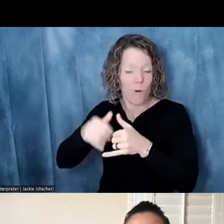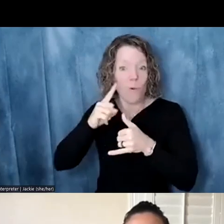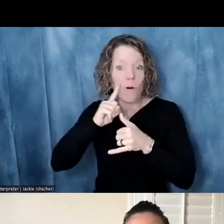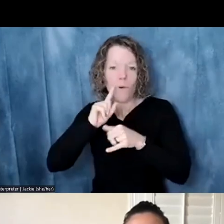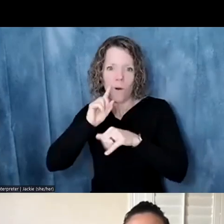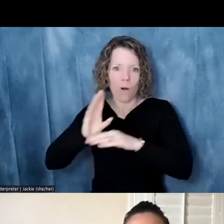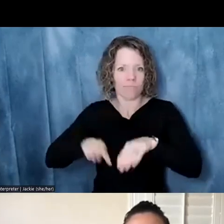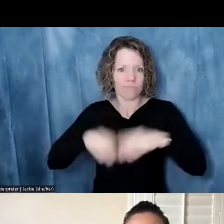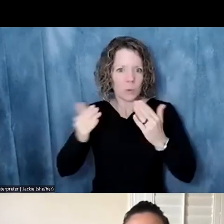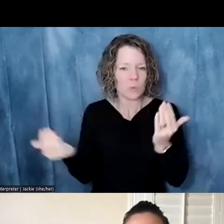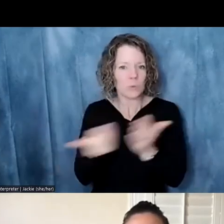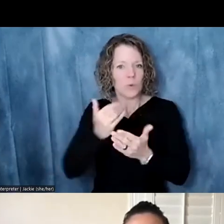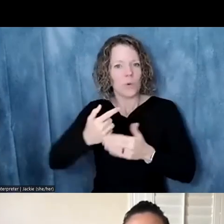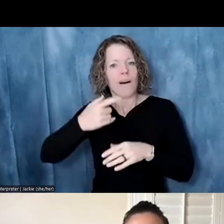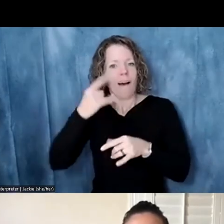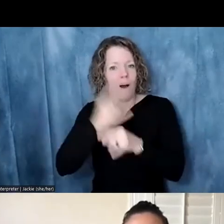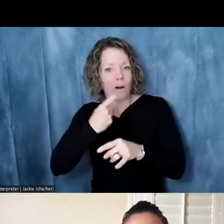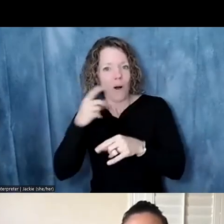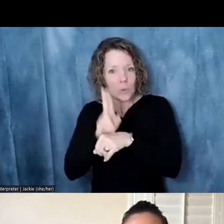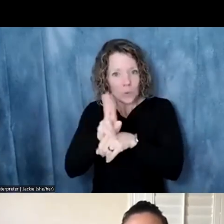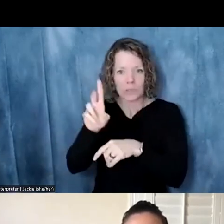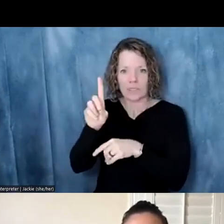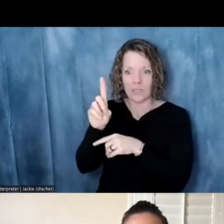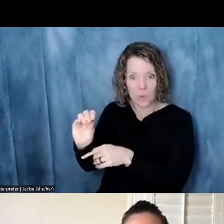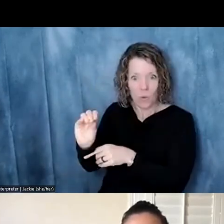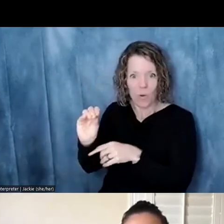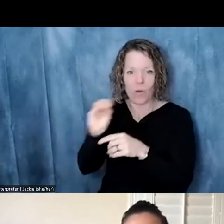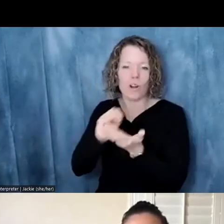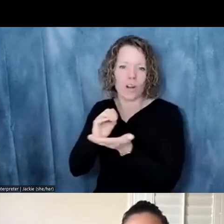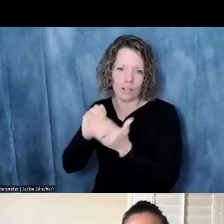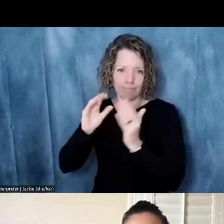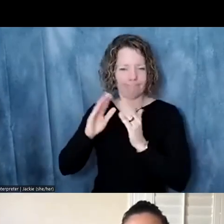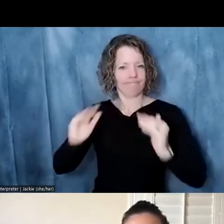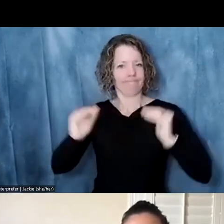alcohol use disorder. His program of research focuses on a community-engaged